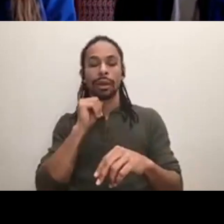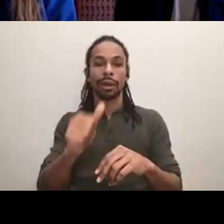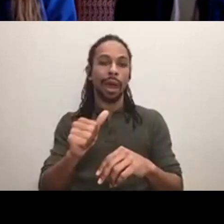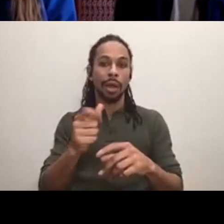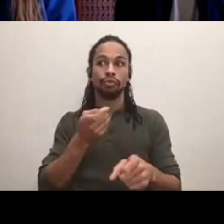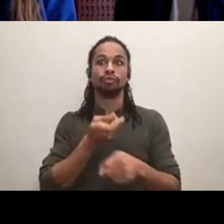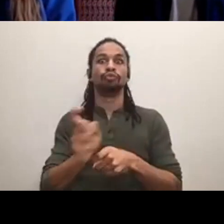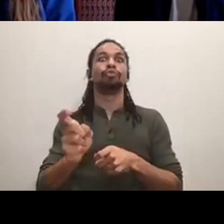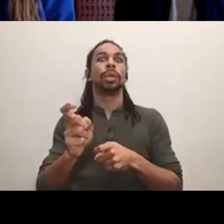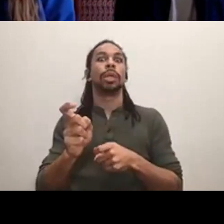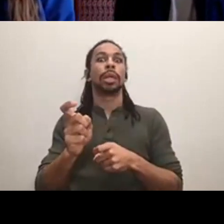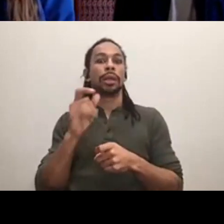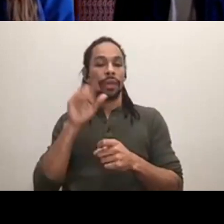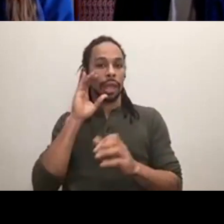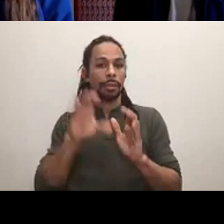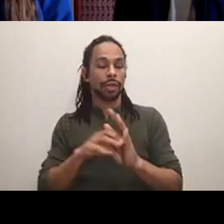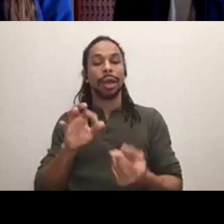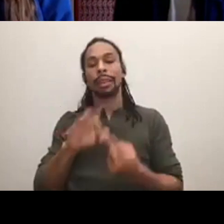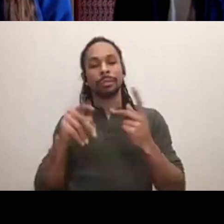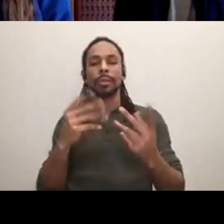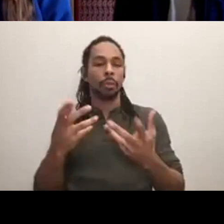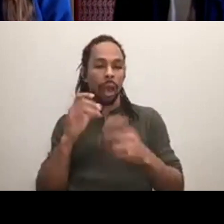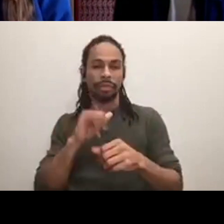I love that little detail about the orange tape. I often have colorful tape in my studio